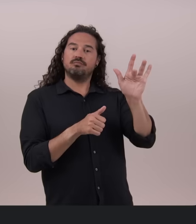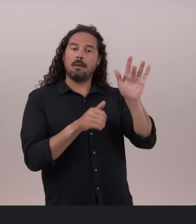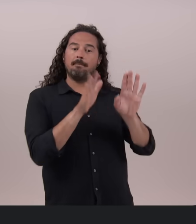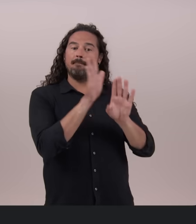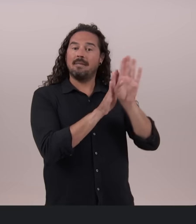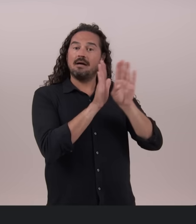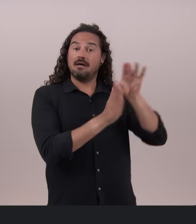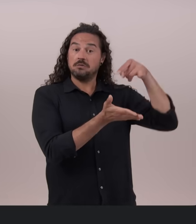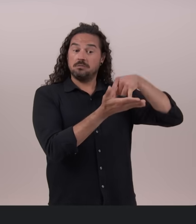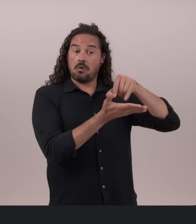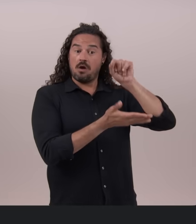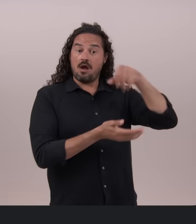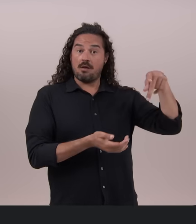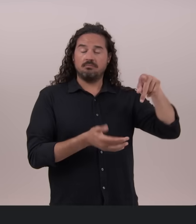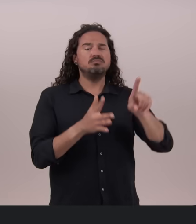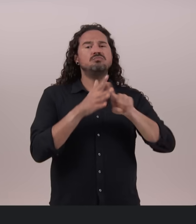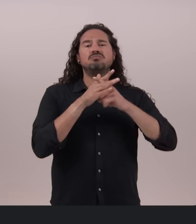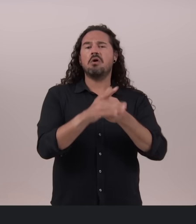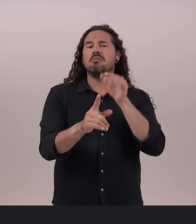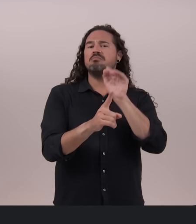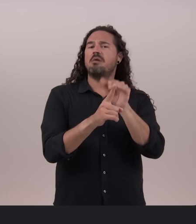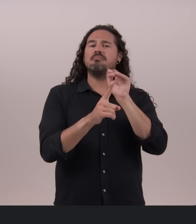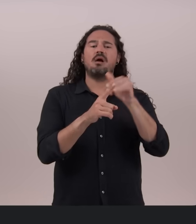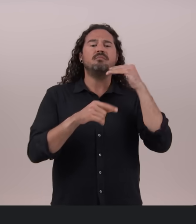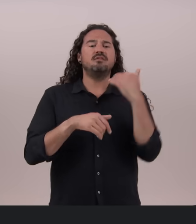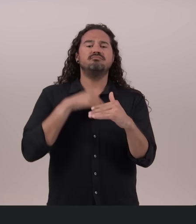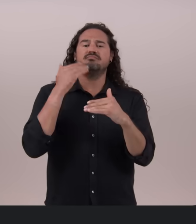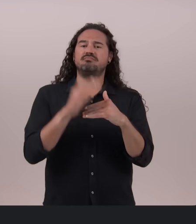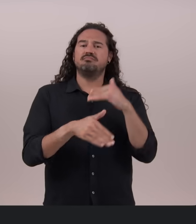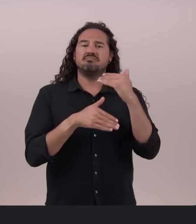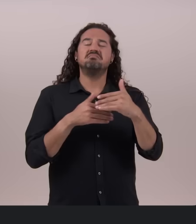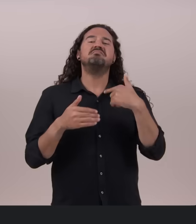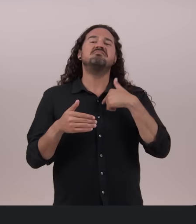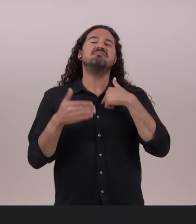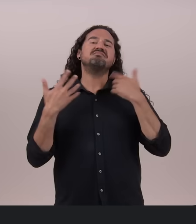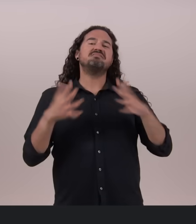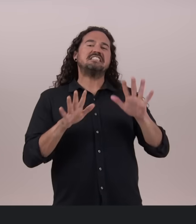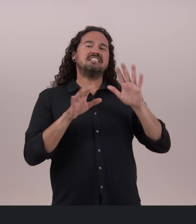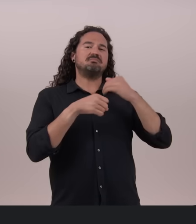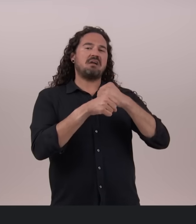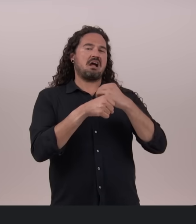and start prompting. Let's switch to one I baked a little bit earlier today.